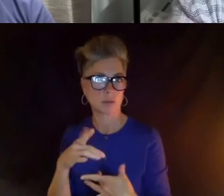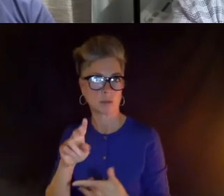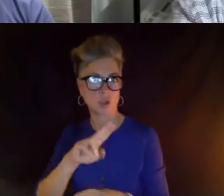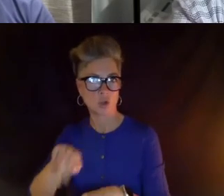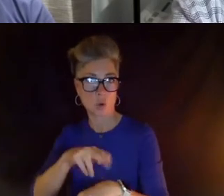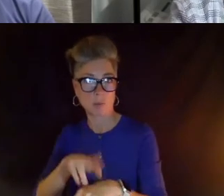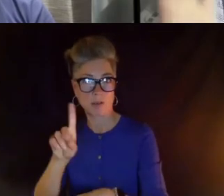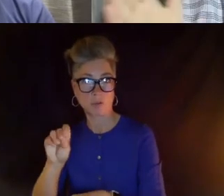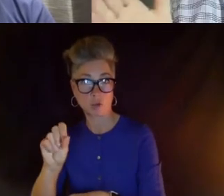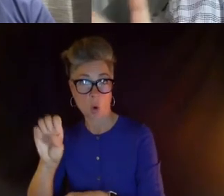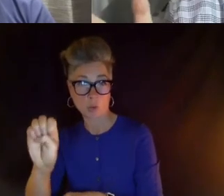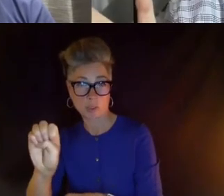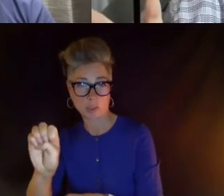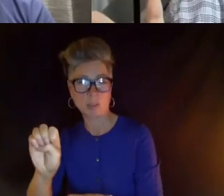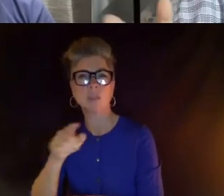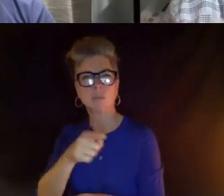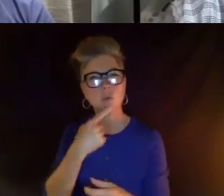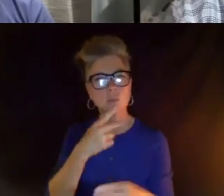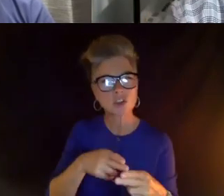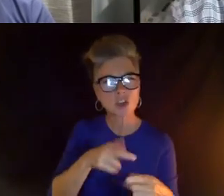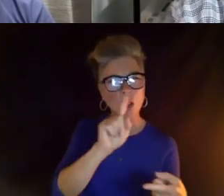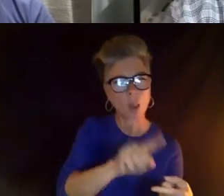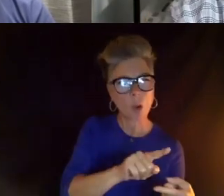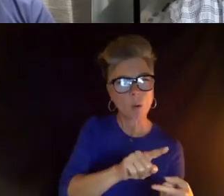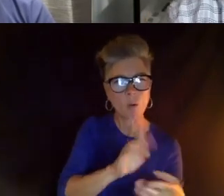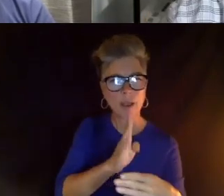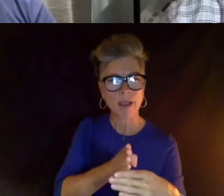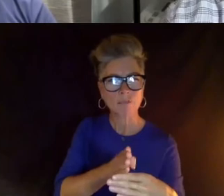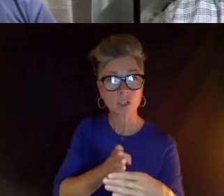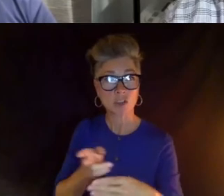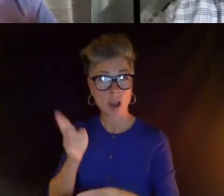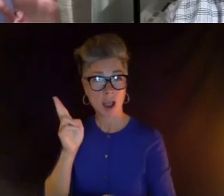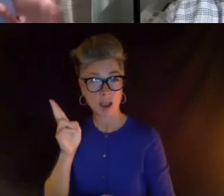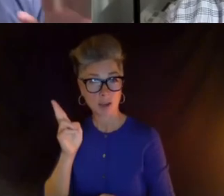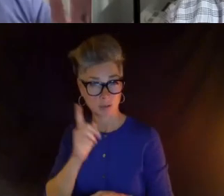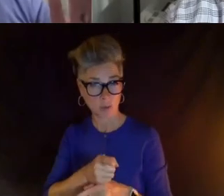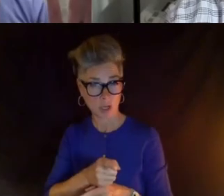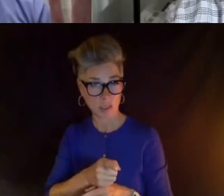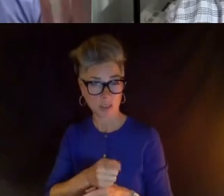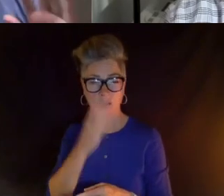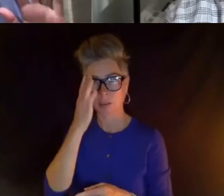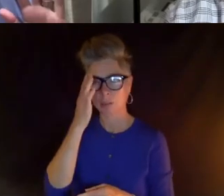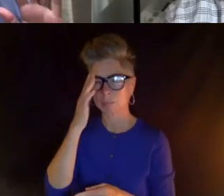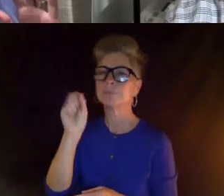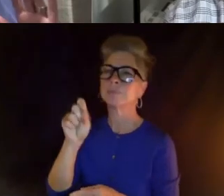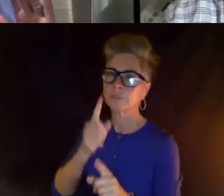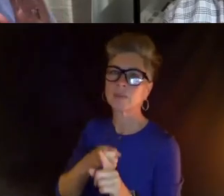and the average and a higher dose, is that correct? Yes, yeah. - Okay. Yeah, and so those are from UCSF and WPATH.